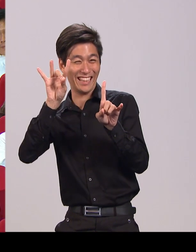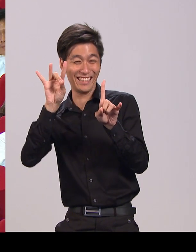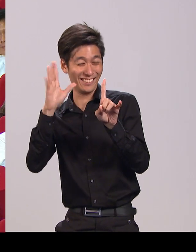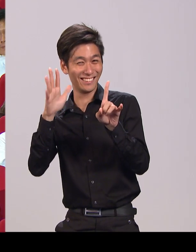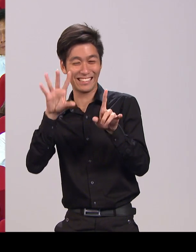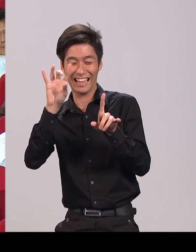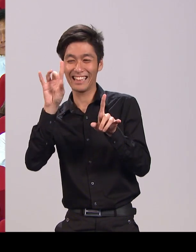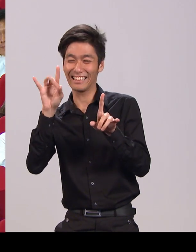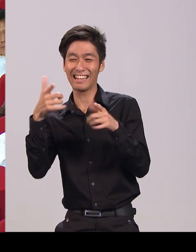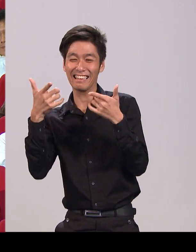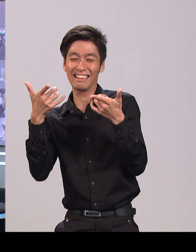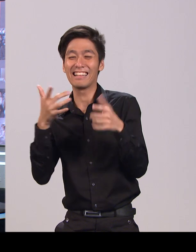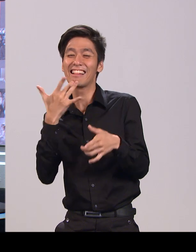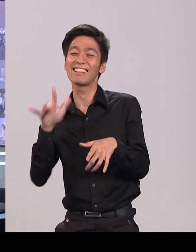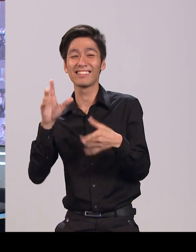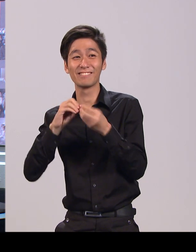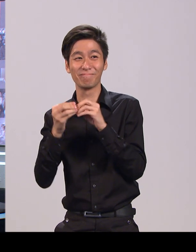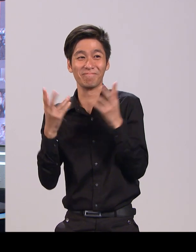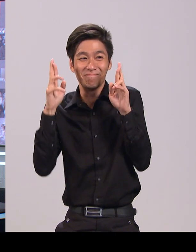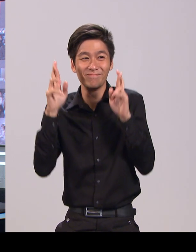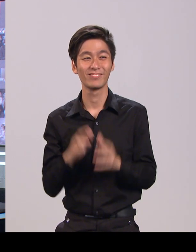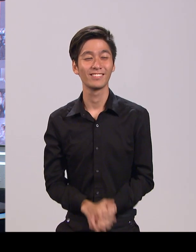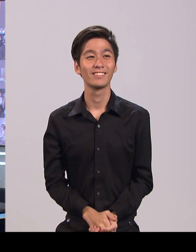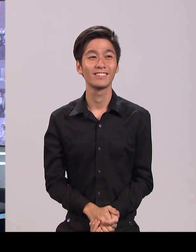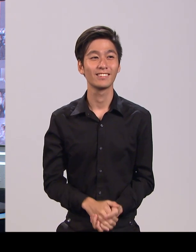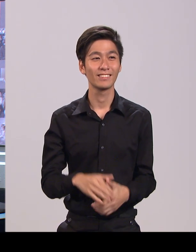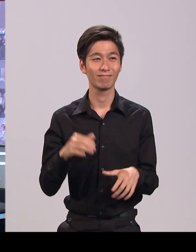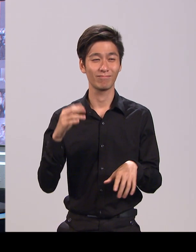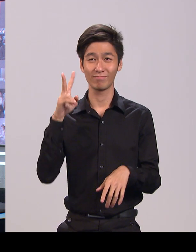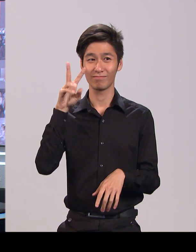And if you look beyond 2030, into the next 50 years, what can Singapore be?